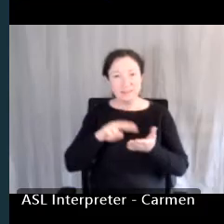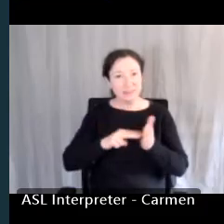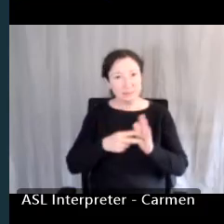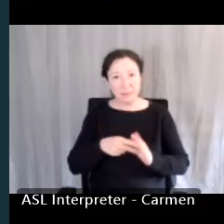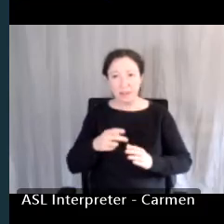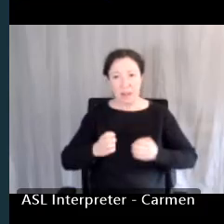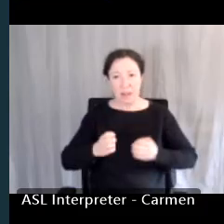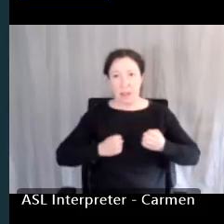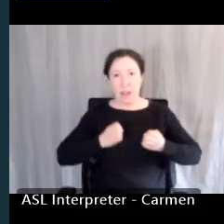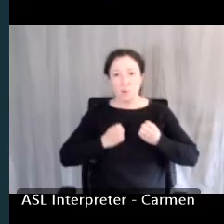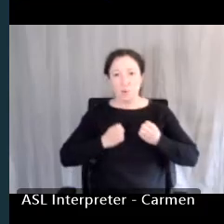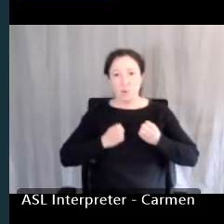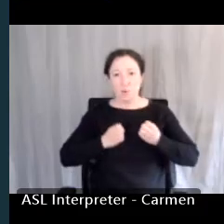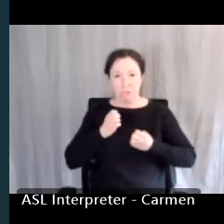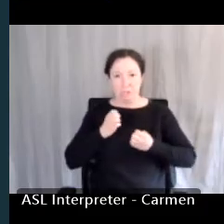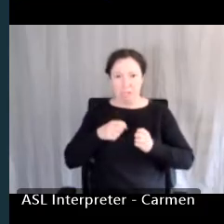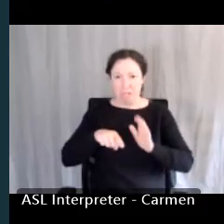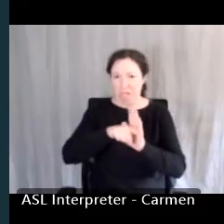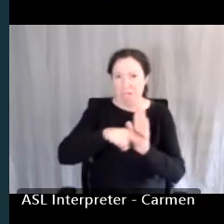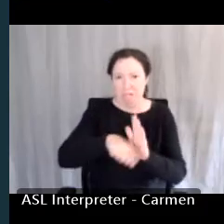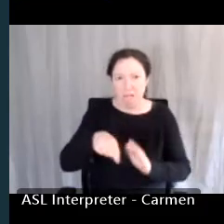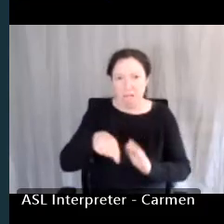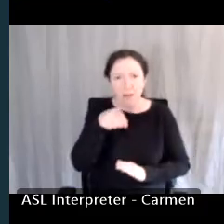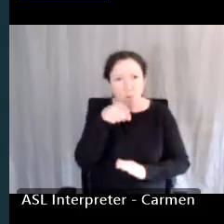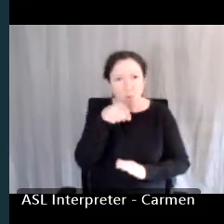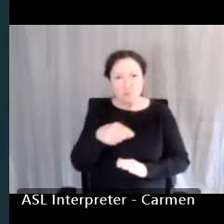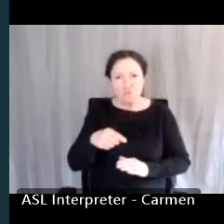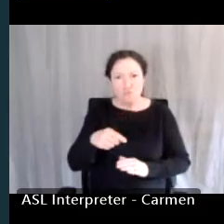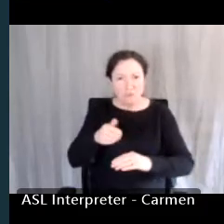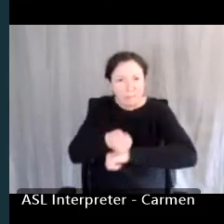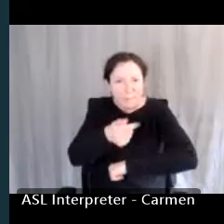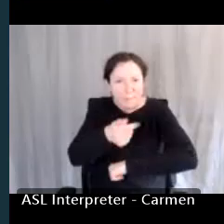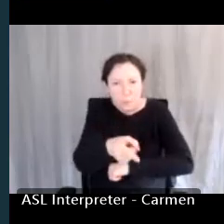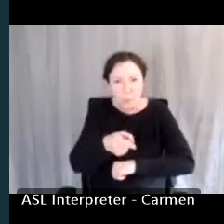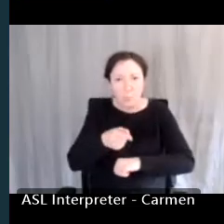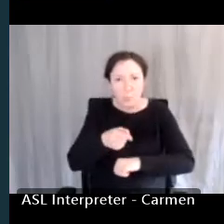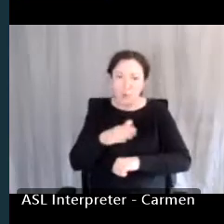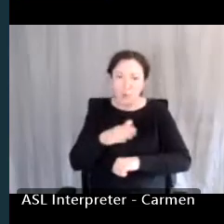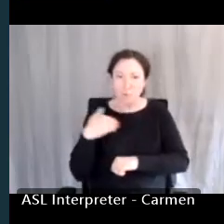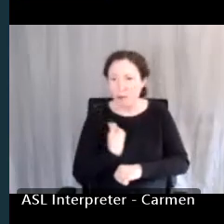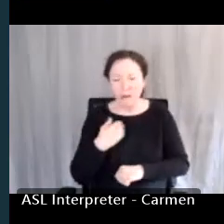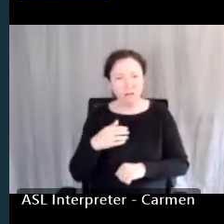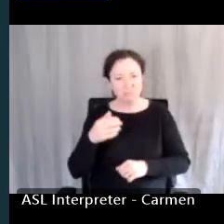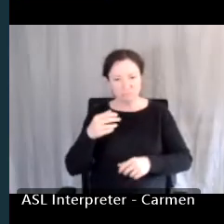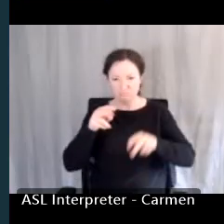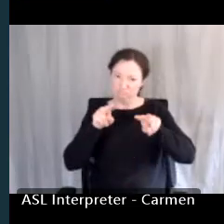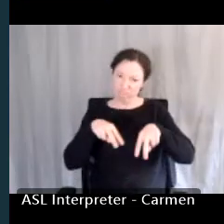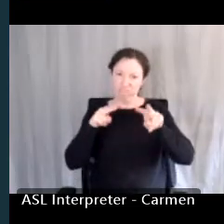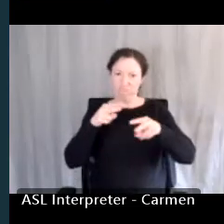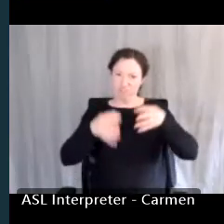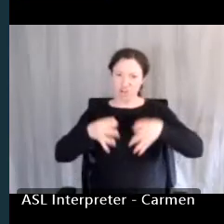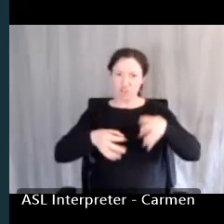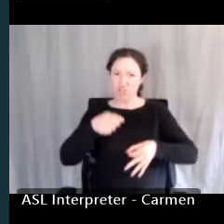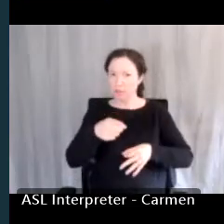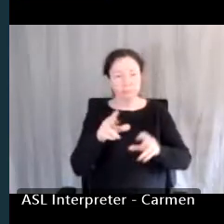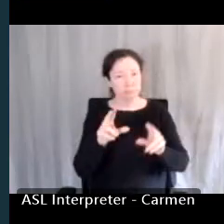There doesn't need to be an emotional charge. There doesn't need to be any blaming, no shaming, no judgment around what you're eating now, where you are.